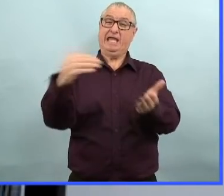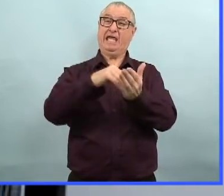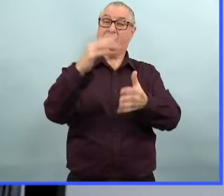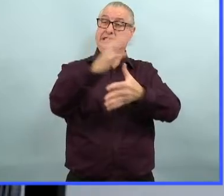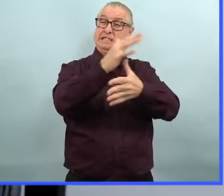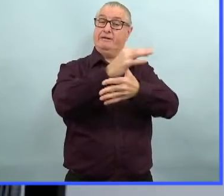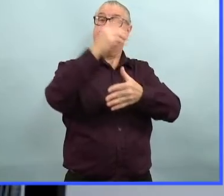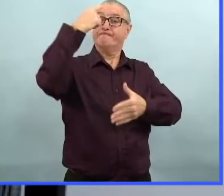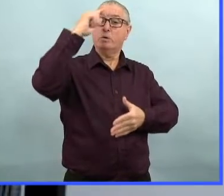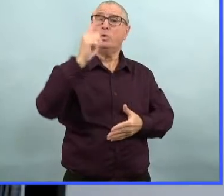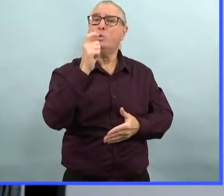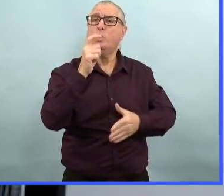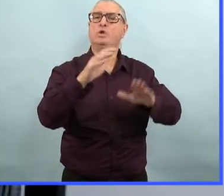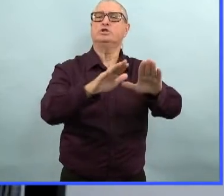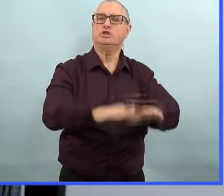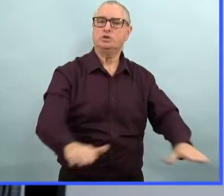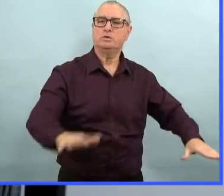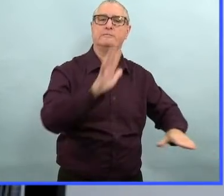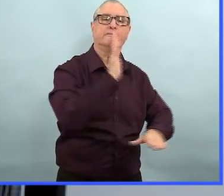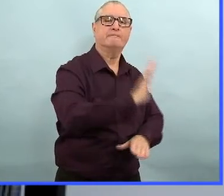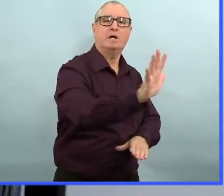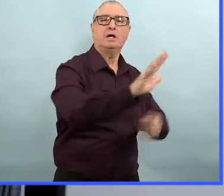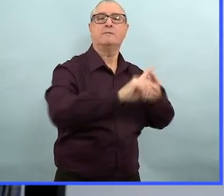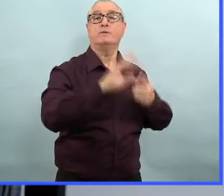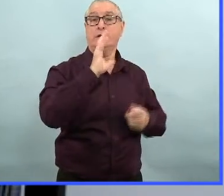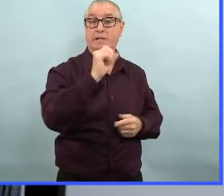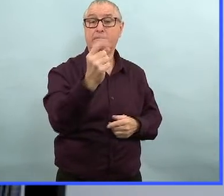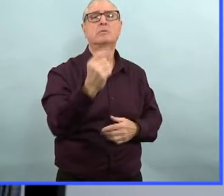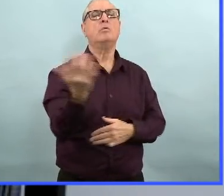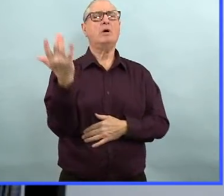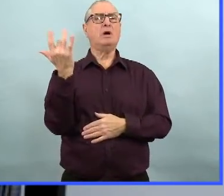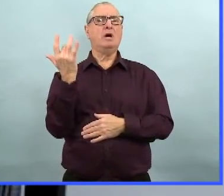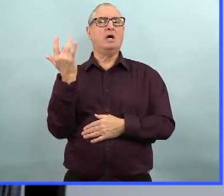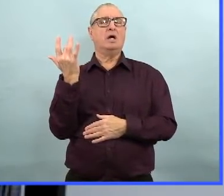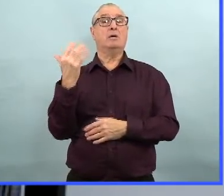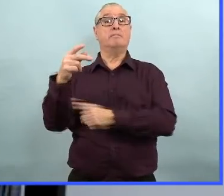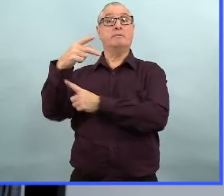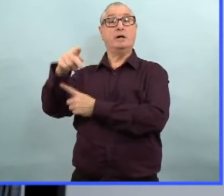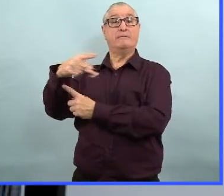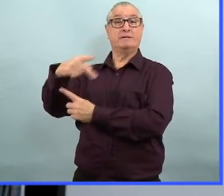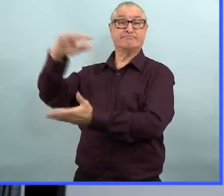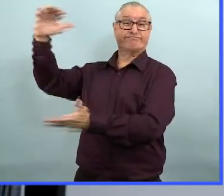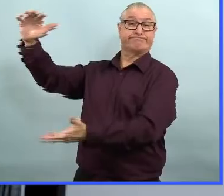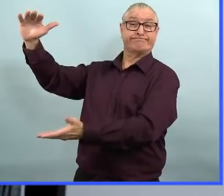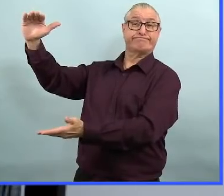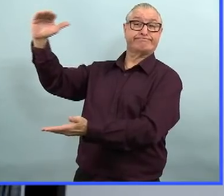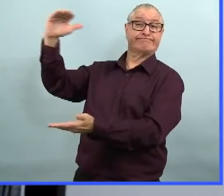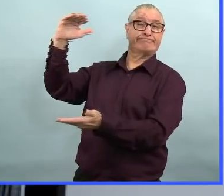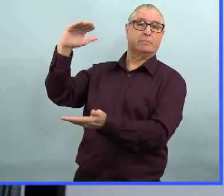done to protect pfizer supply for young people who are at risk of myocarditis while still offering a